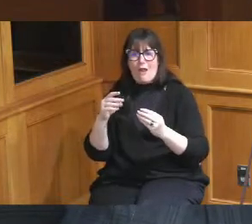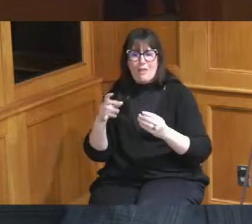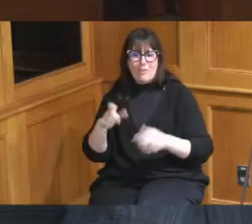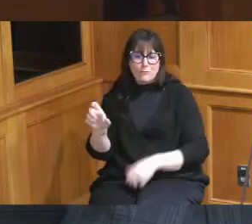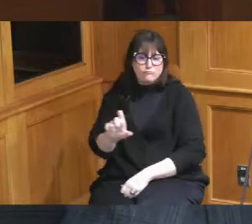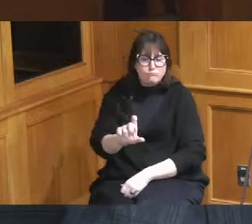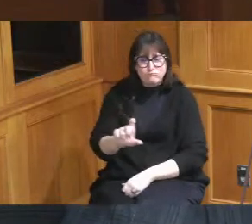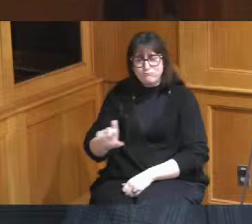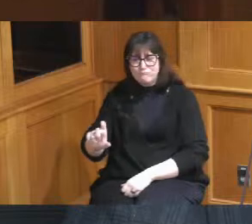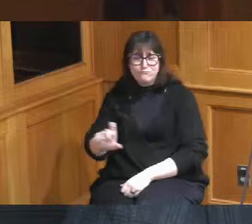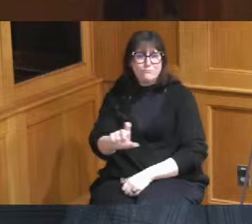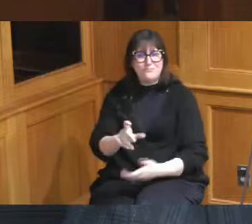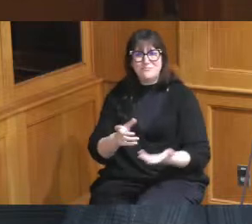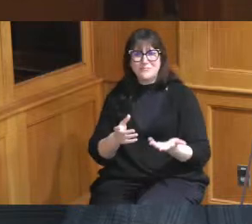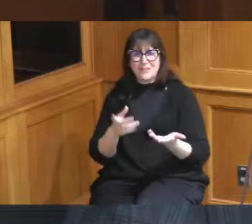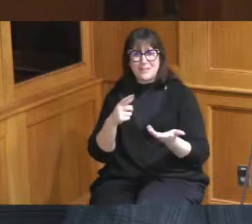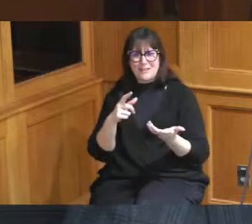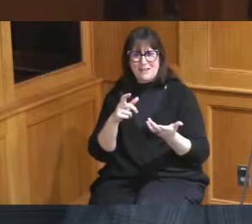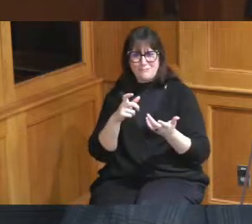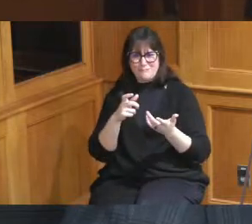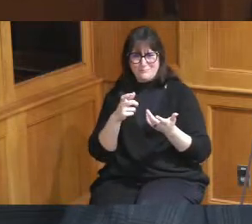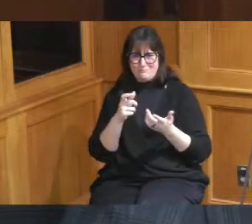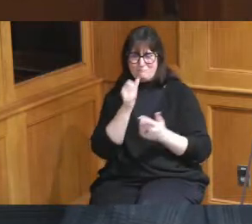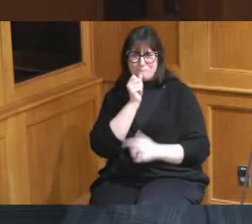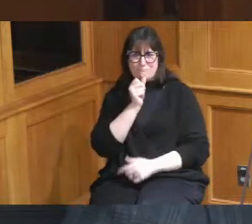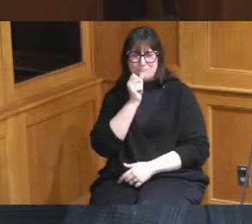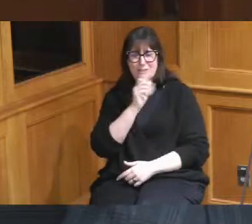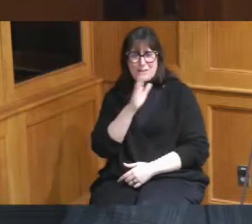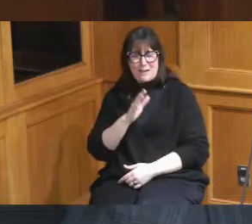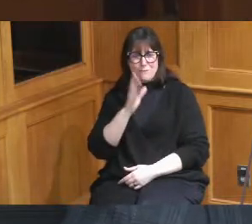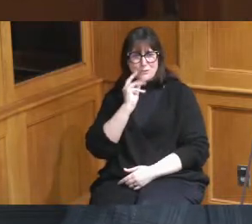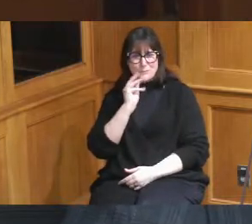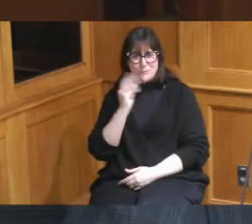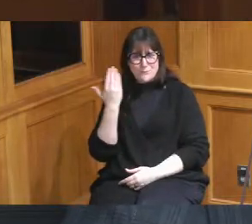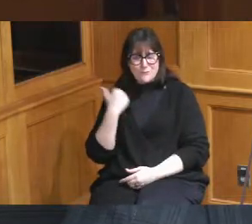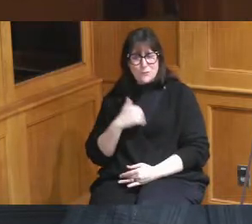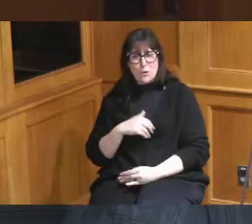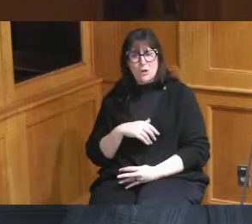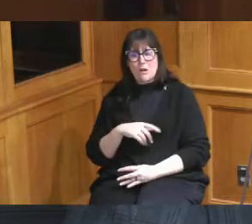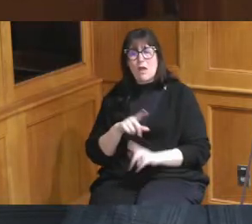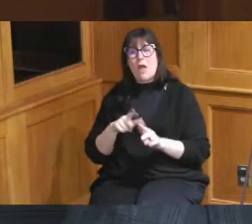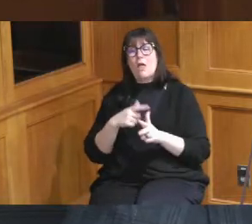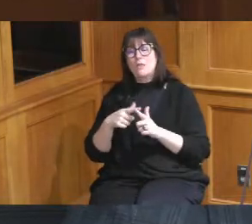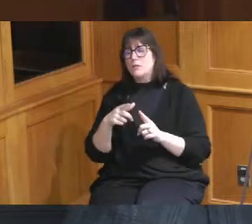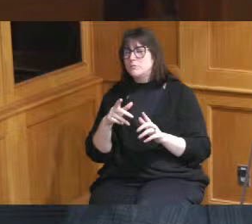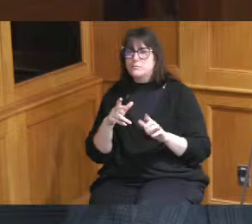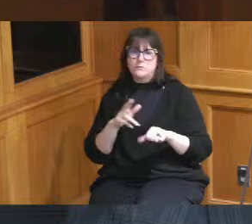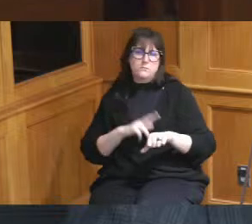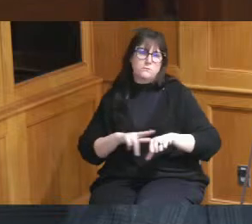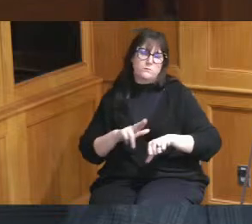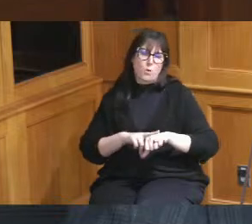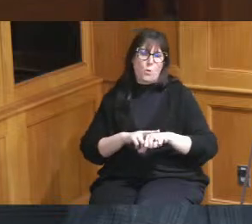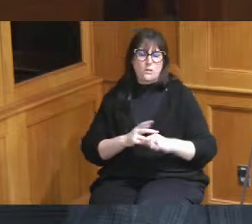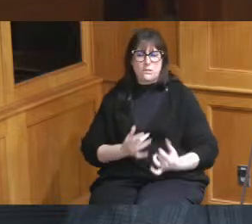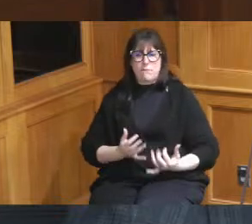that because that's how things are changing and then of course the wildfires in in California